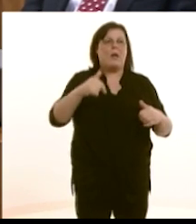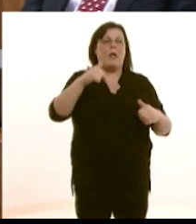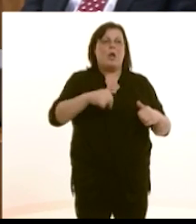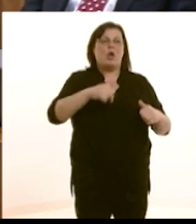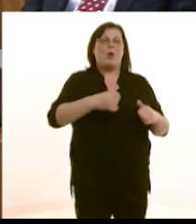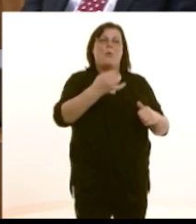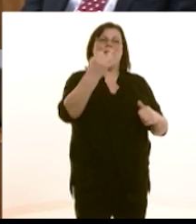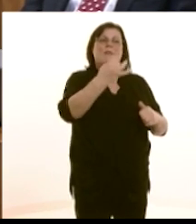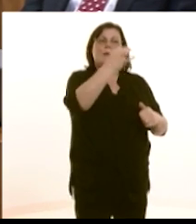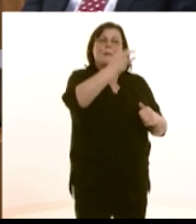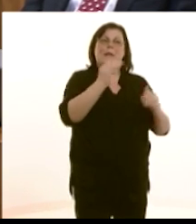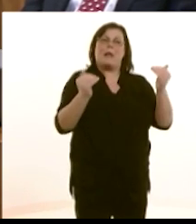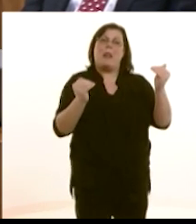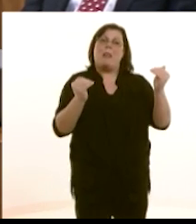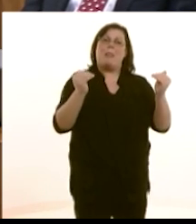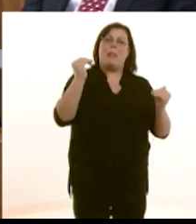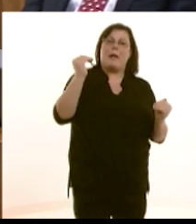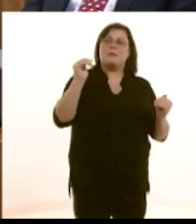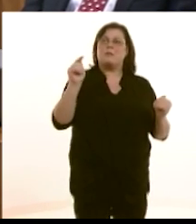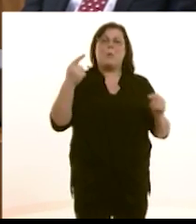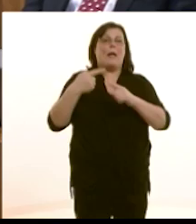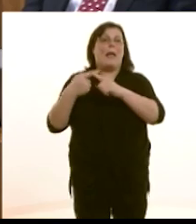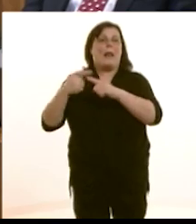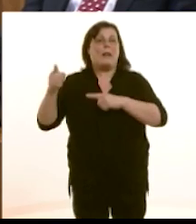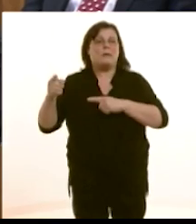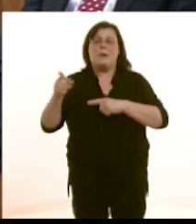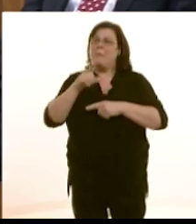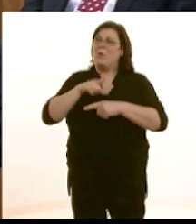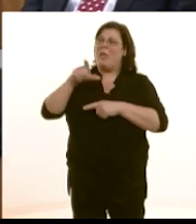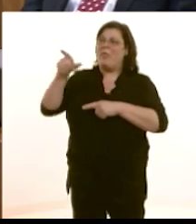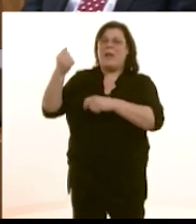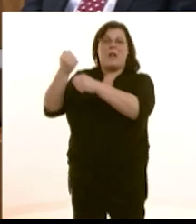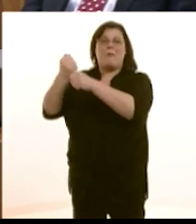than in England. That is the price of a Conservative Government in Englandóa 17 per cent increase